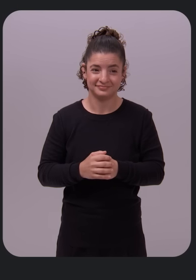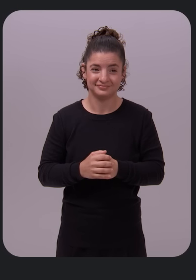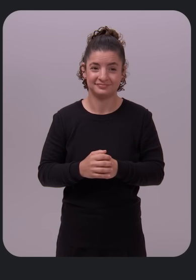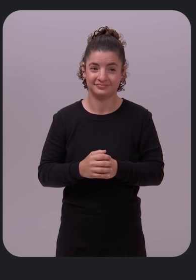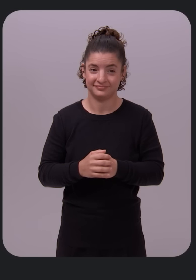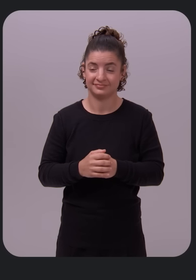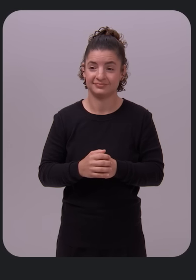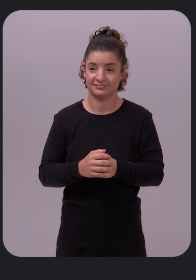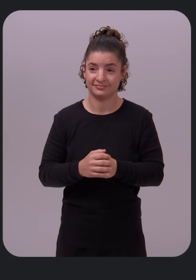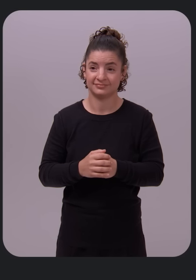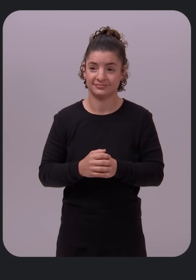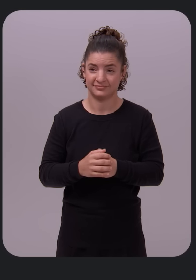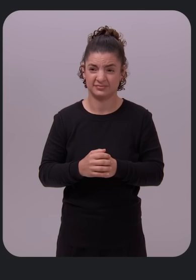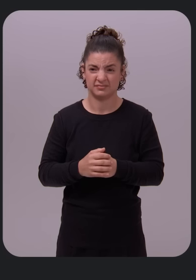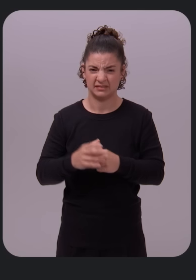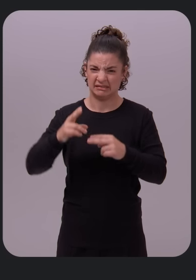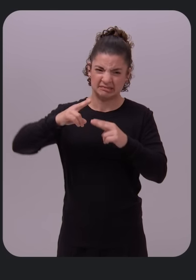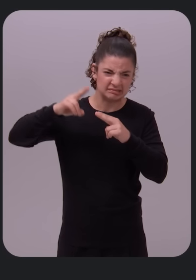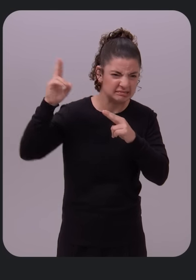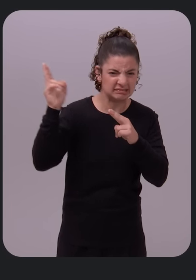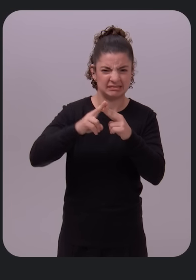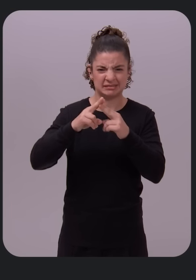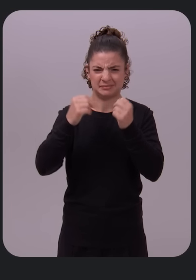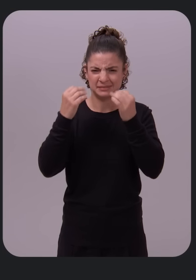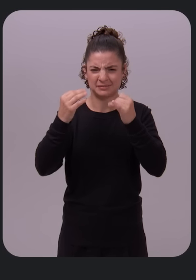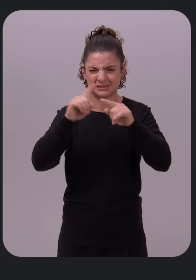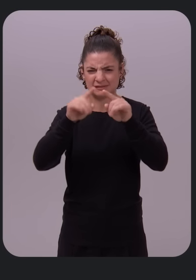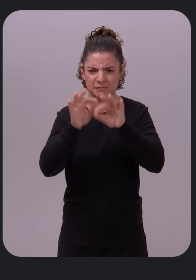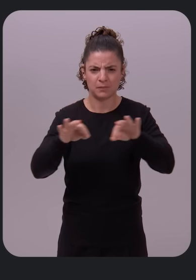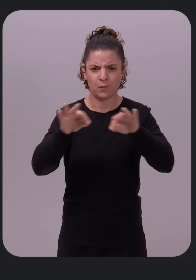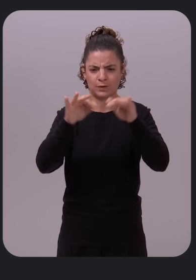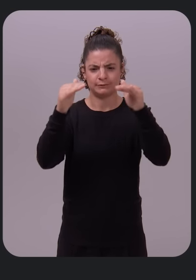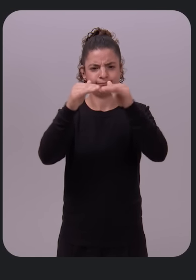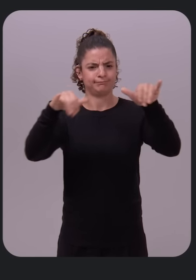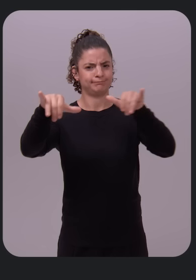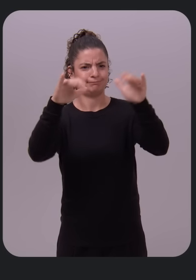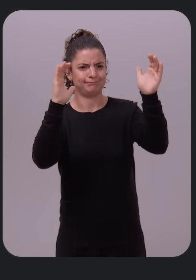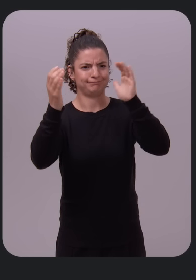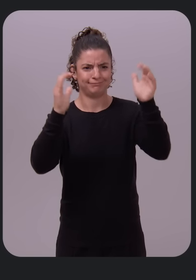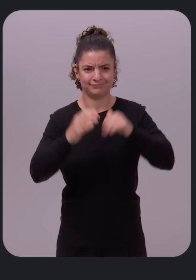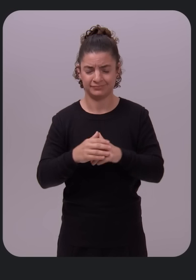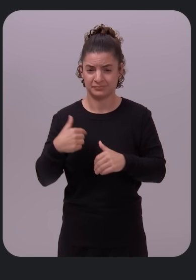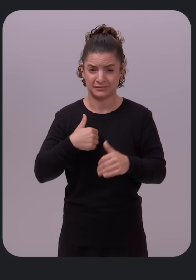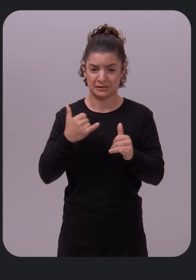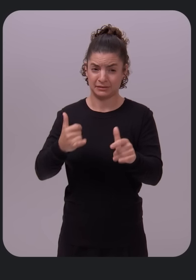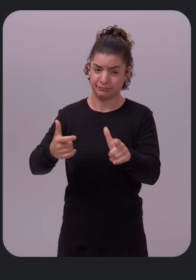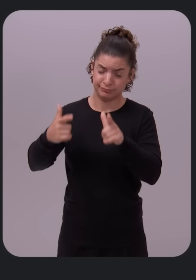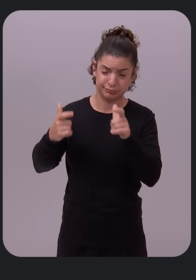It is state of the art on many, many benchmarks. And we've also made rapid progress in coding.